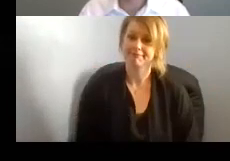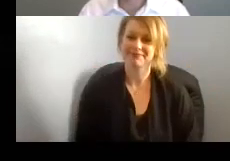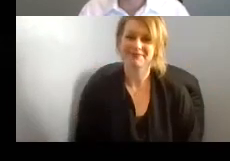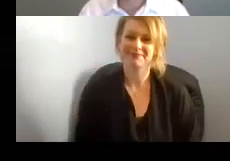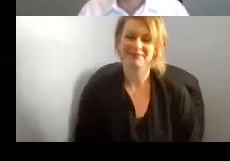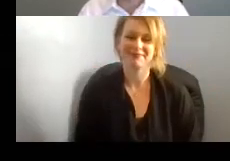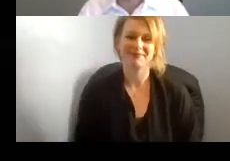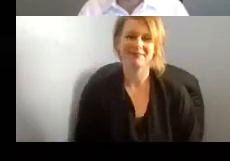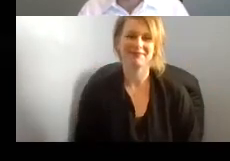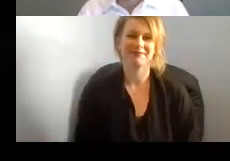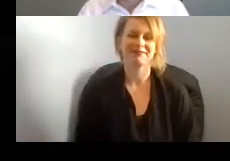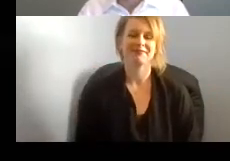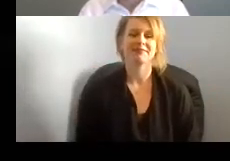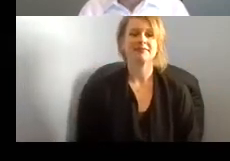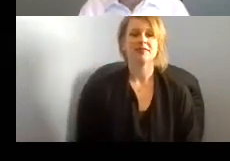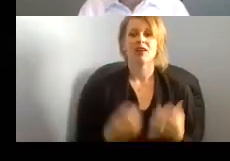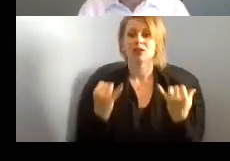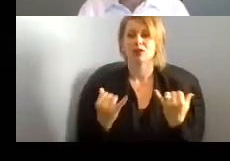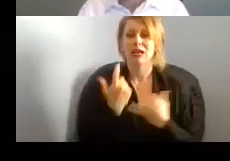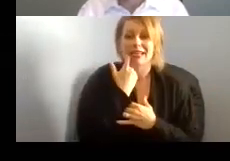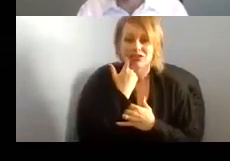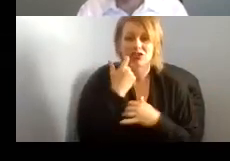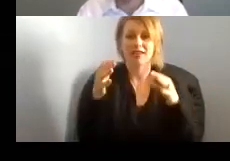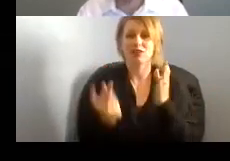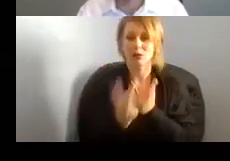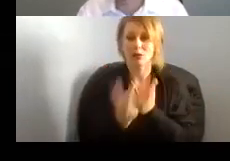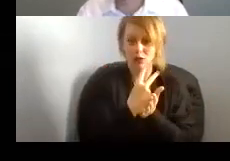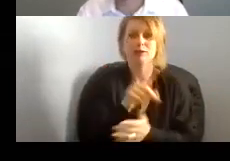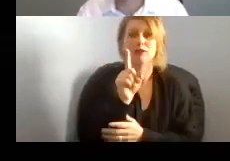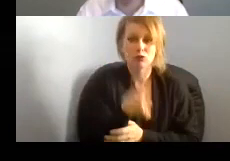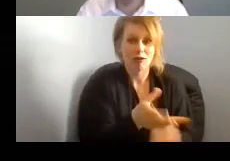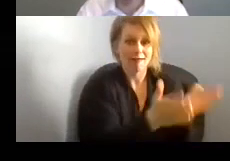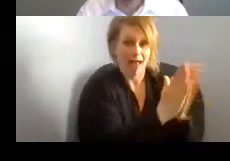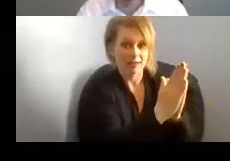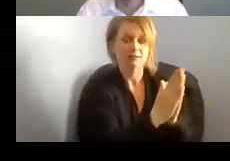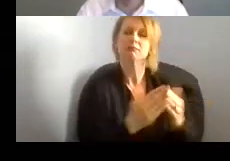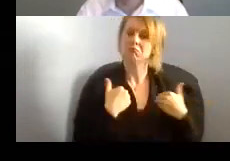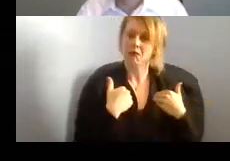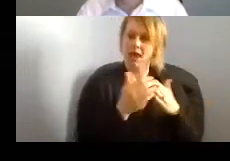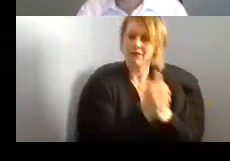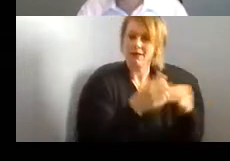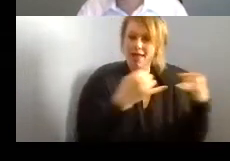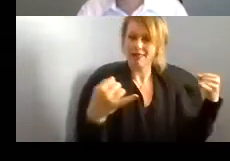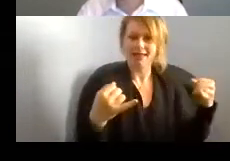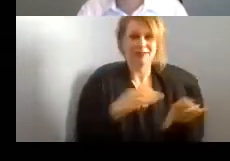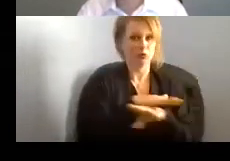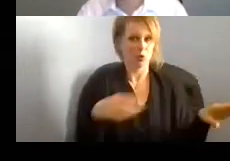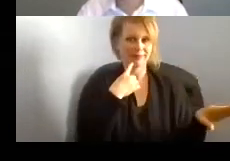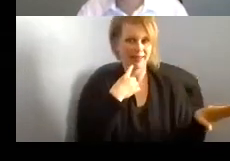Now, I’ve just reviewed that you should say something, and I’ve given you some guidelines of what not to say. So let me now talk about some ways